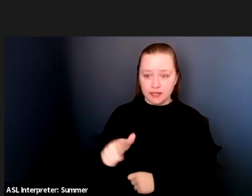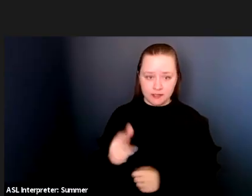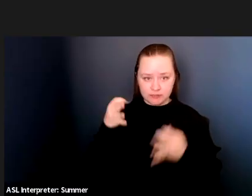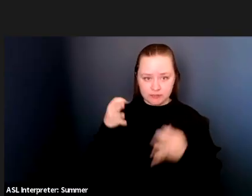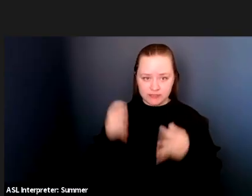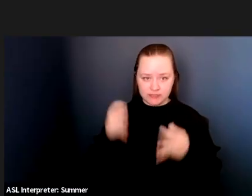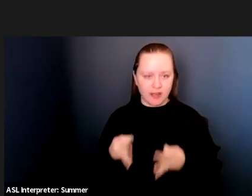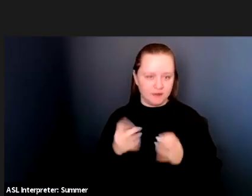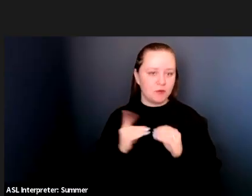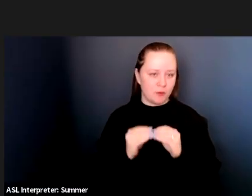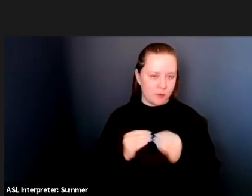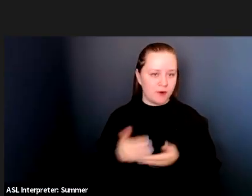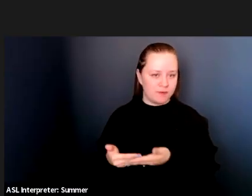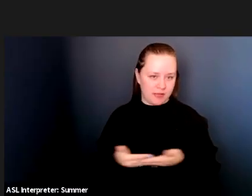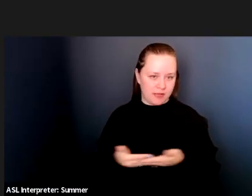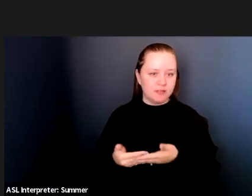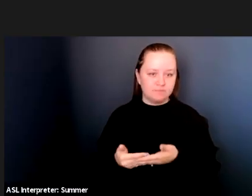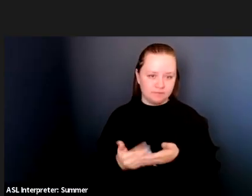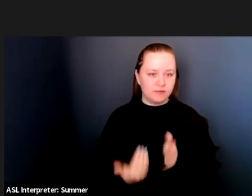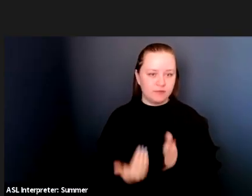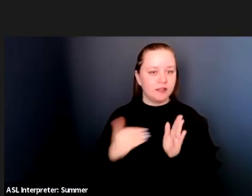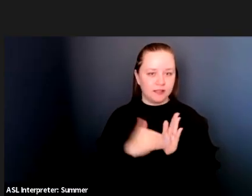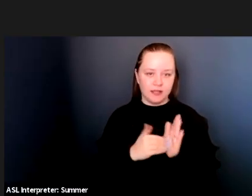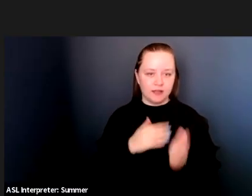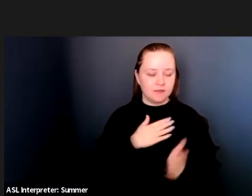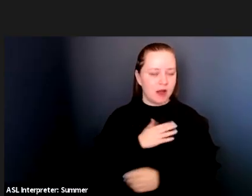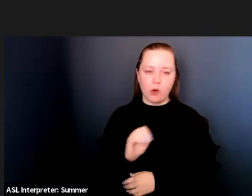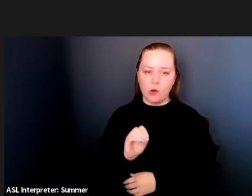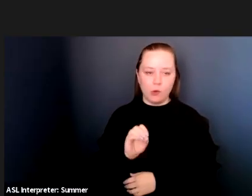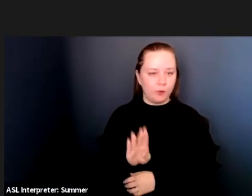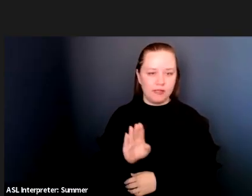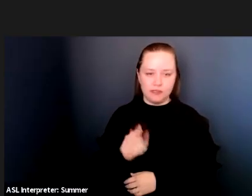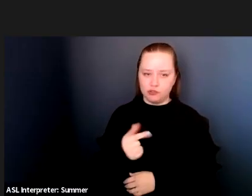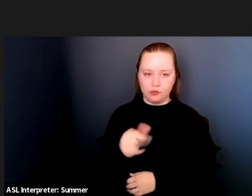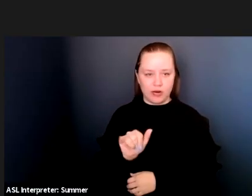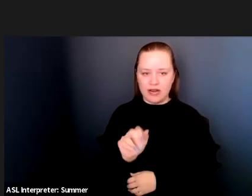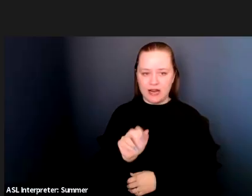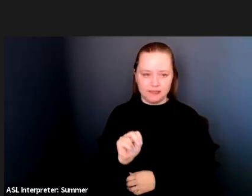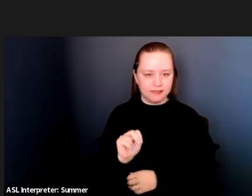Again, my OBT was fantastic. I had already had a successful